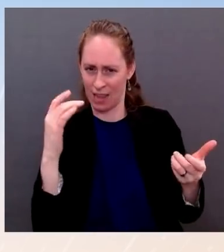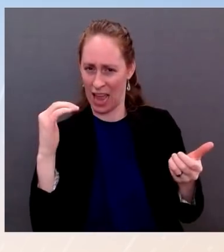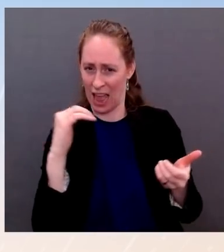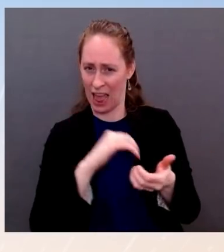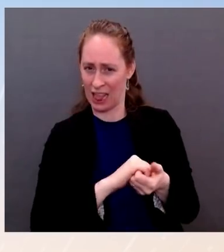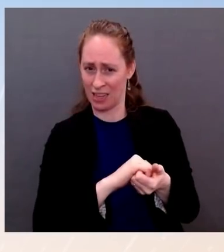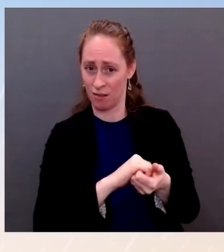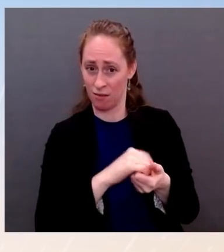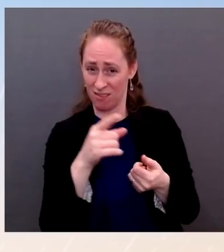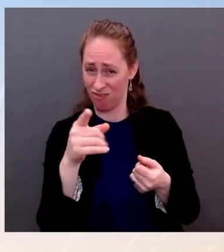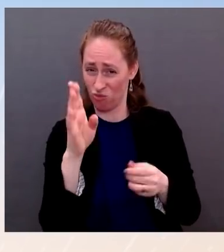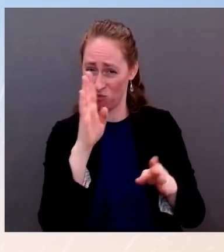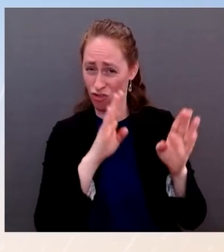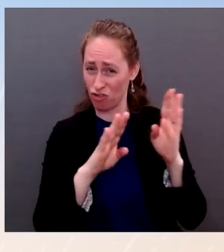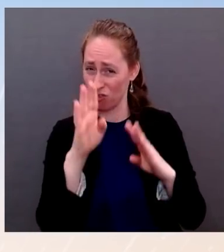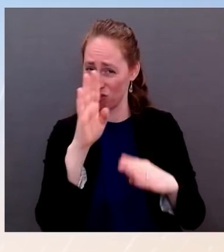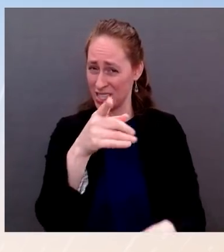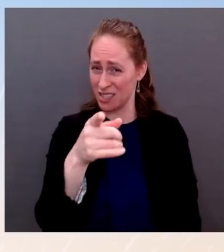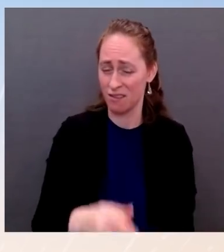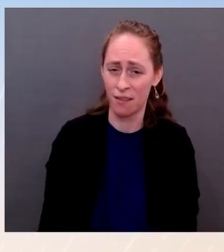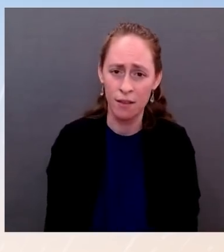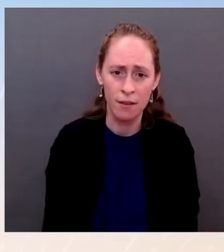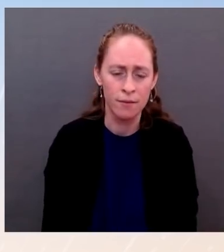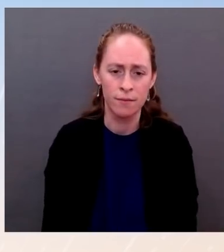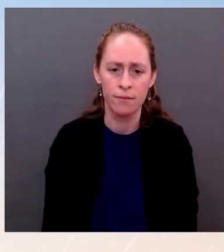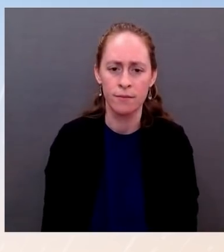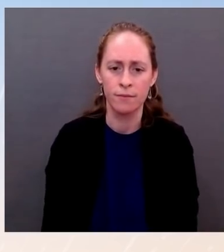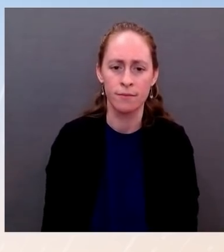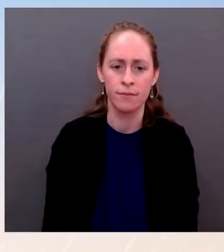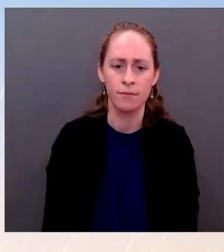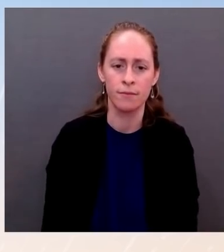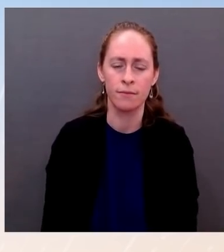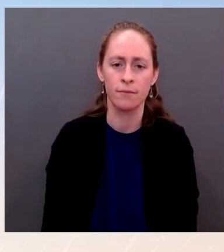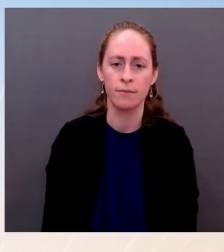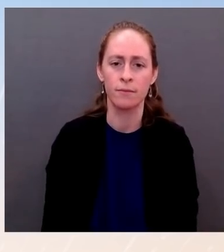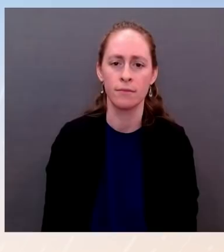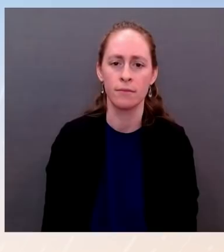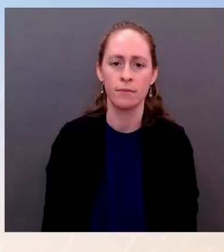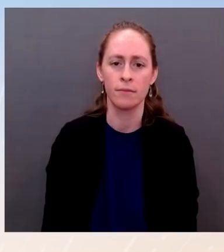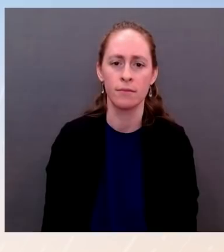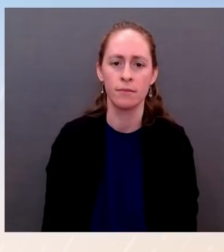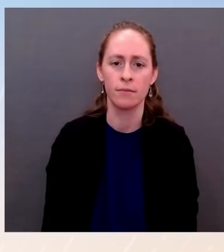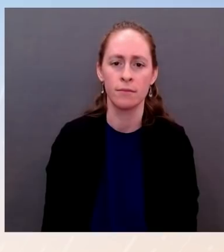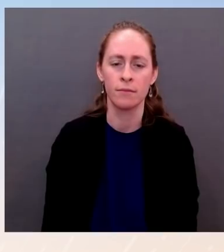First, you know, Russia's calculus vis-à-vis China -- whether they're going to make Beijing upset or not --